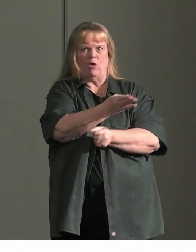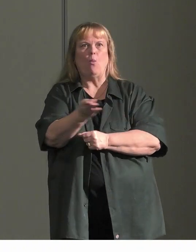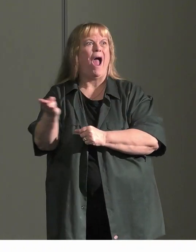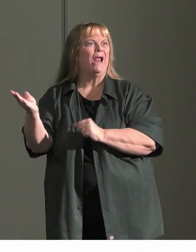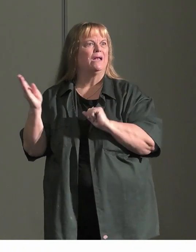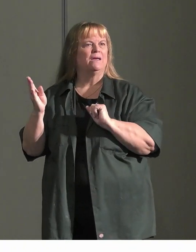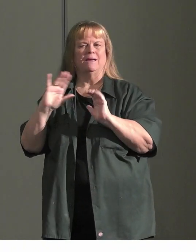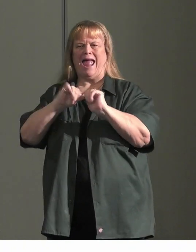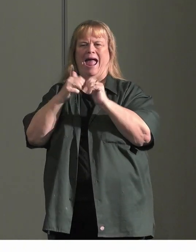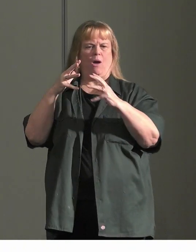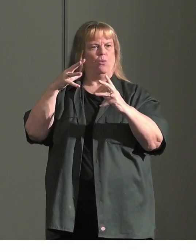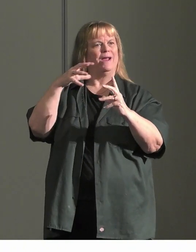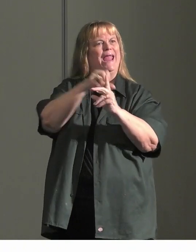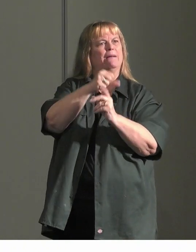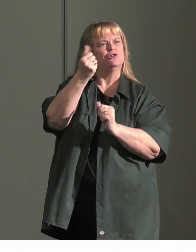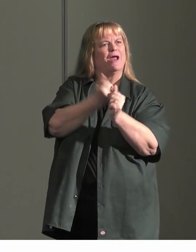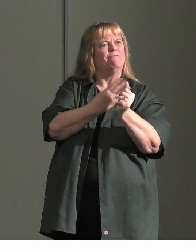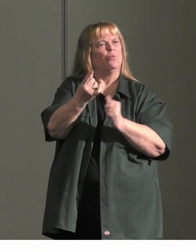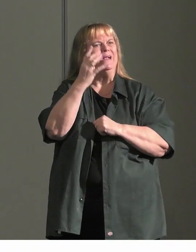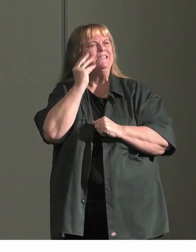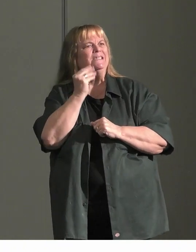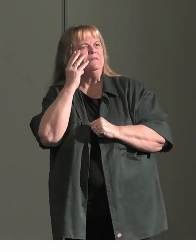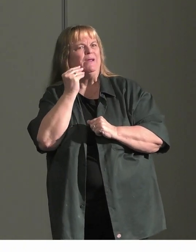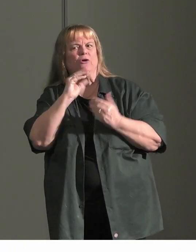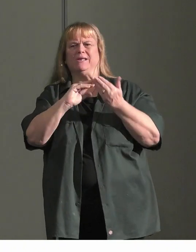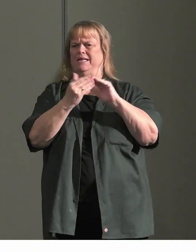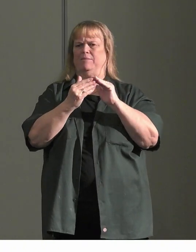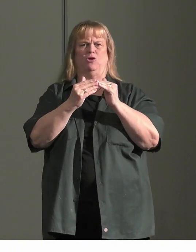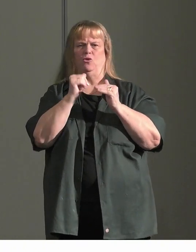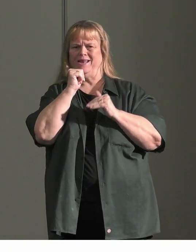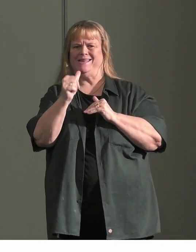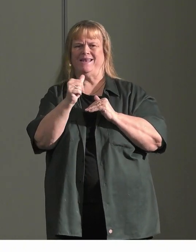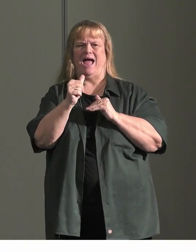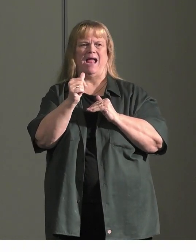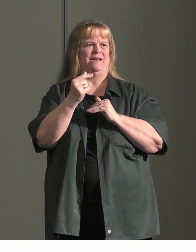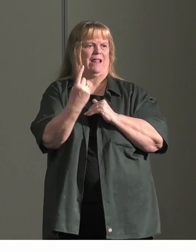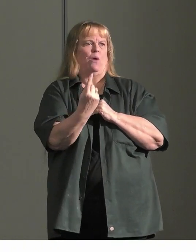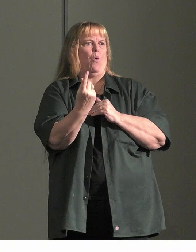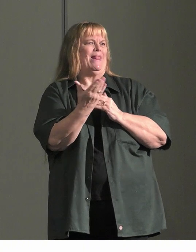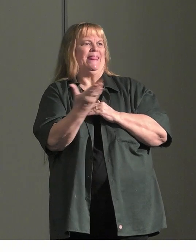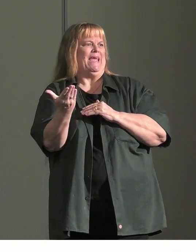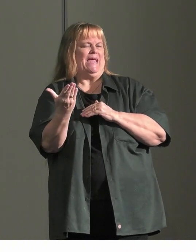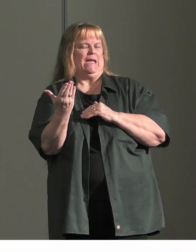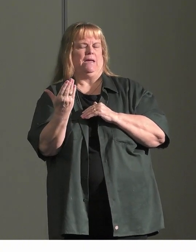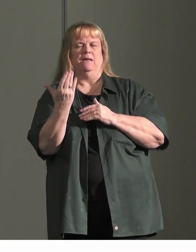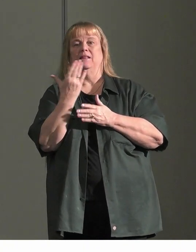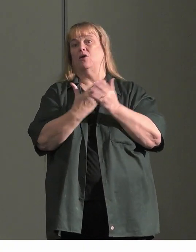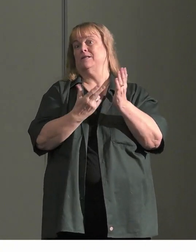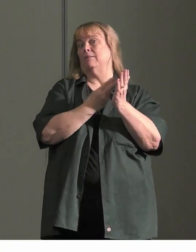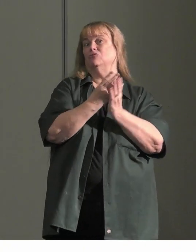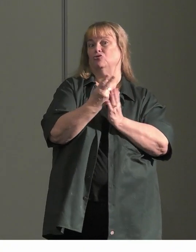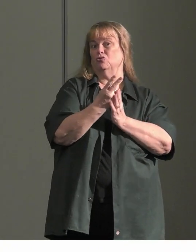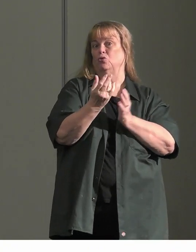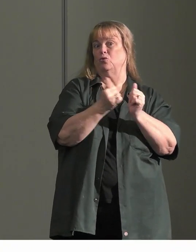you capture everyone's experiences. The community is not a mono lithe there is a truth behind that.